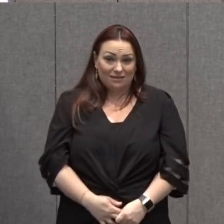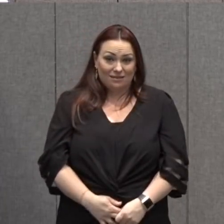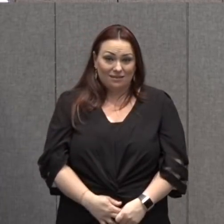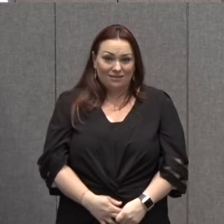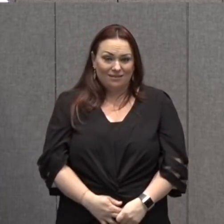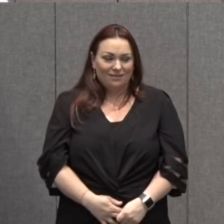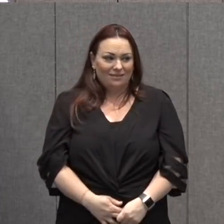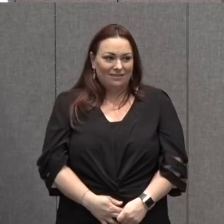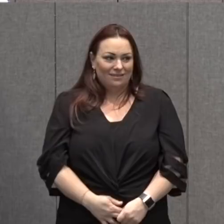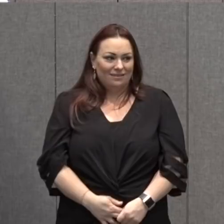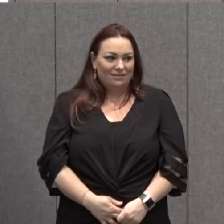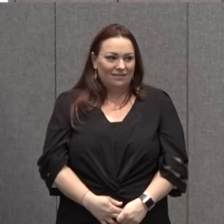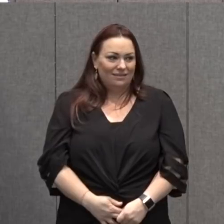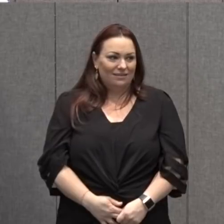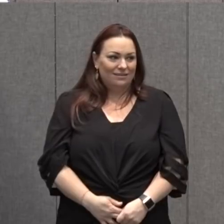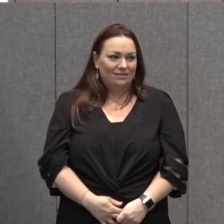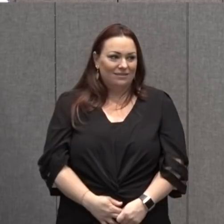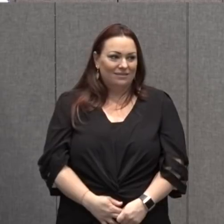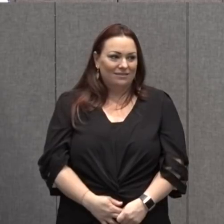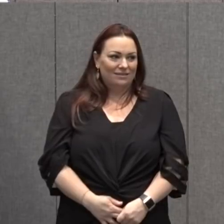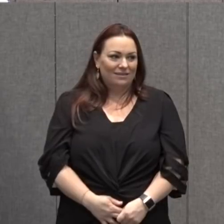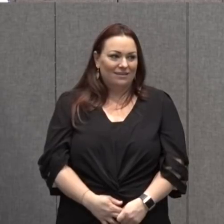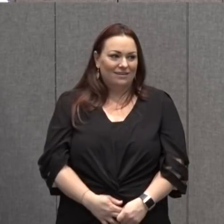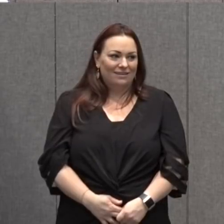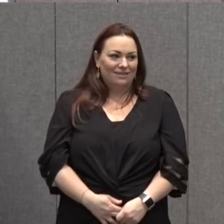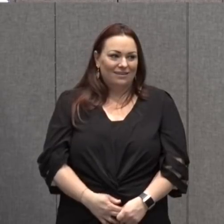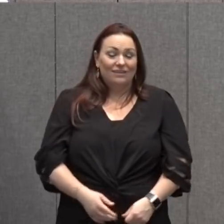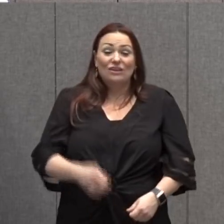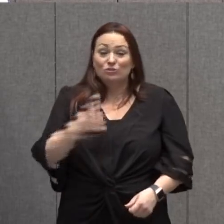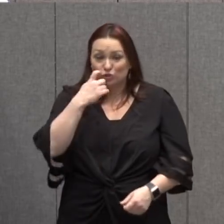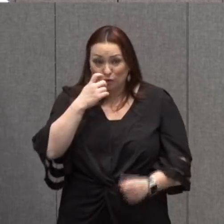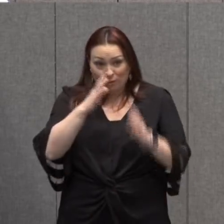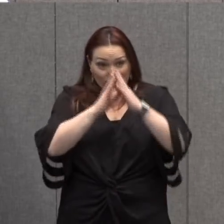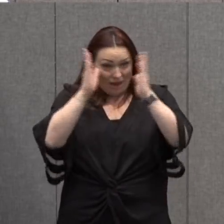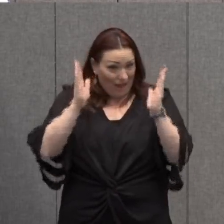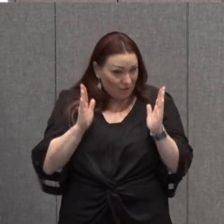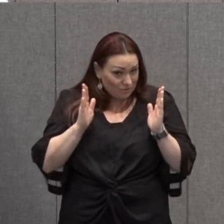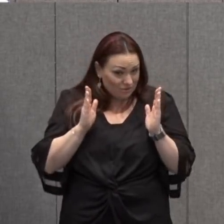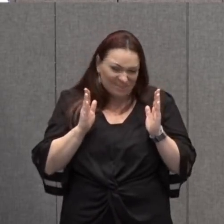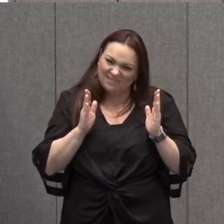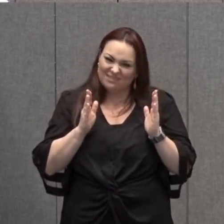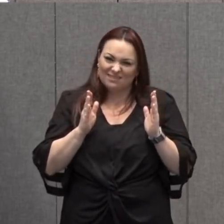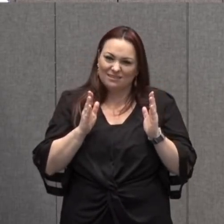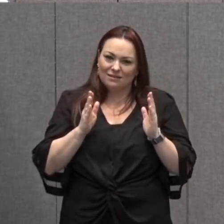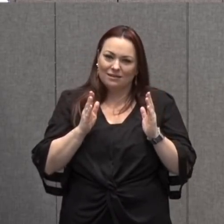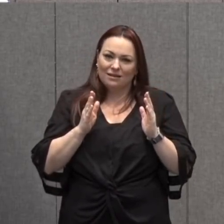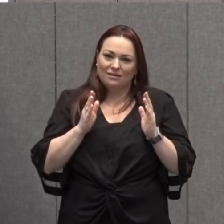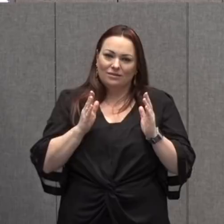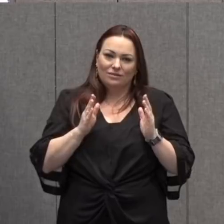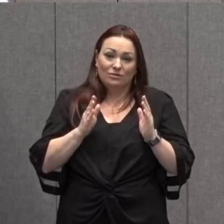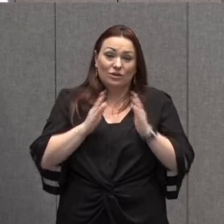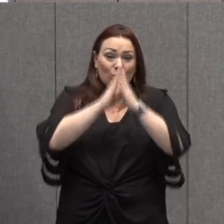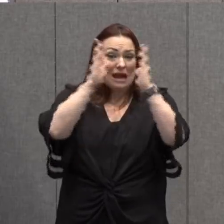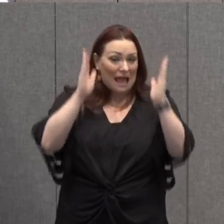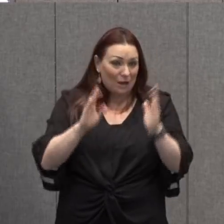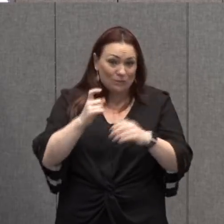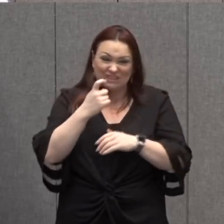(scoffs) Have we ever heard of a tooth house? Tooth house, no. Oh, I had that backwards, or a house tooth?